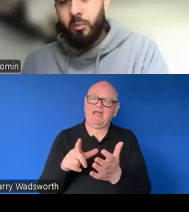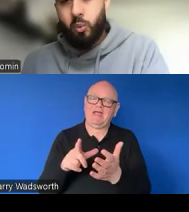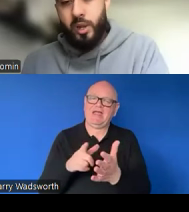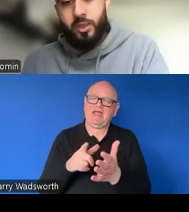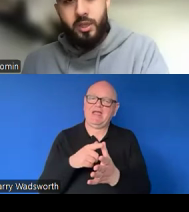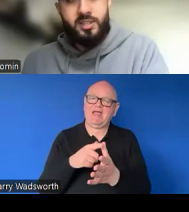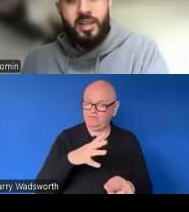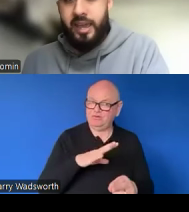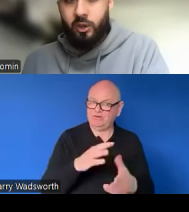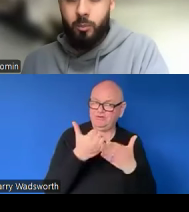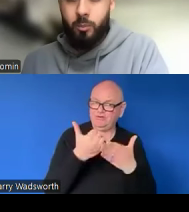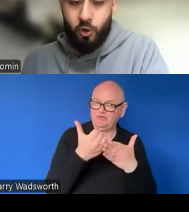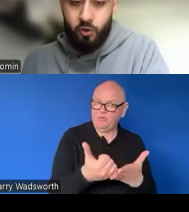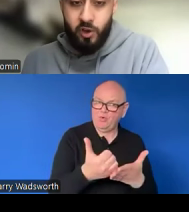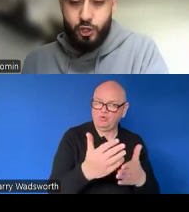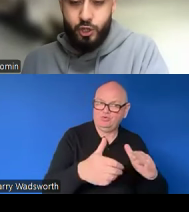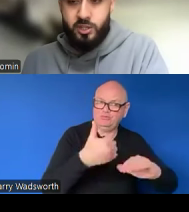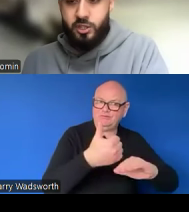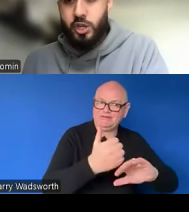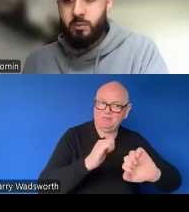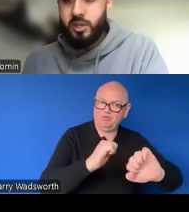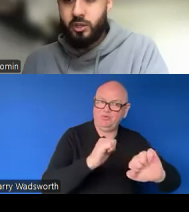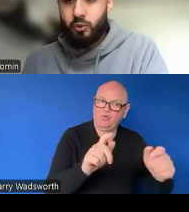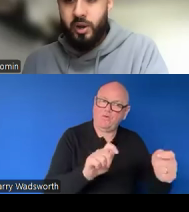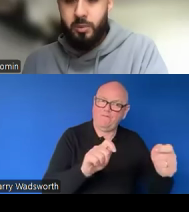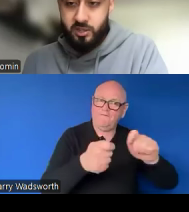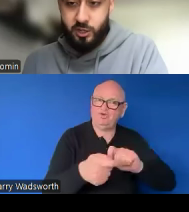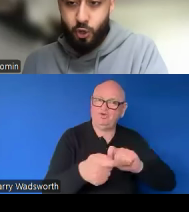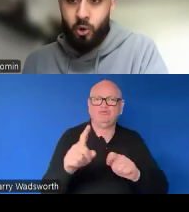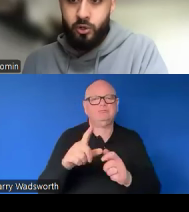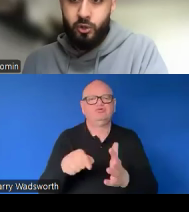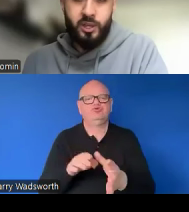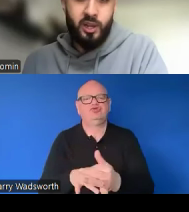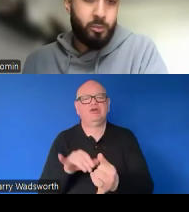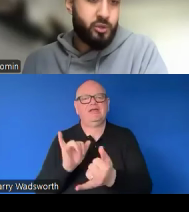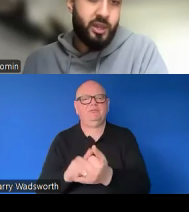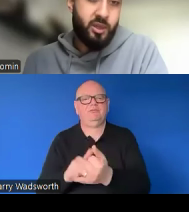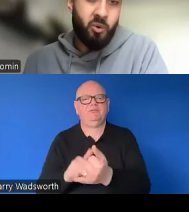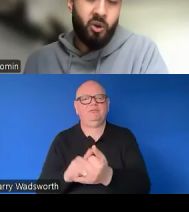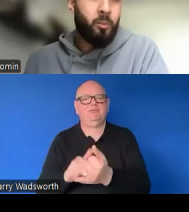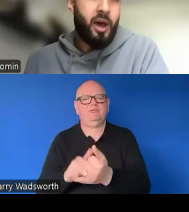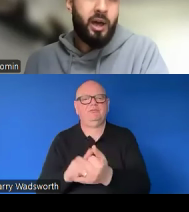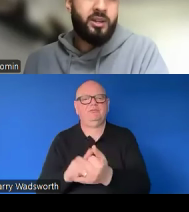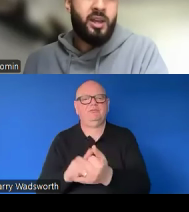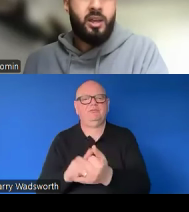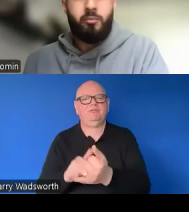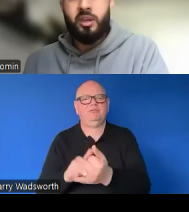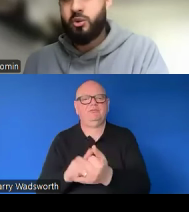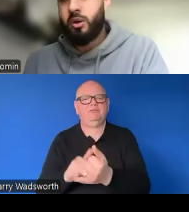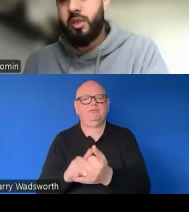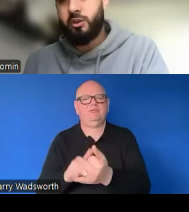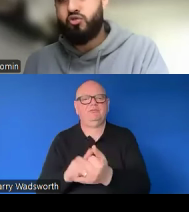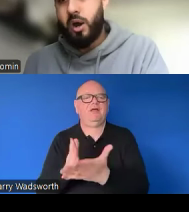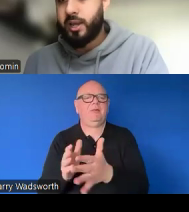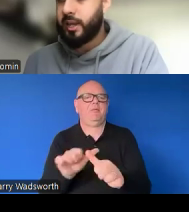with setting up the conversions, James is a great person to talk to. He'll help you set them all up and make sure that you're tracking